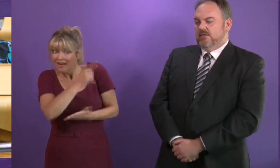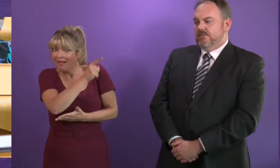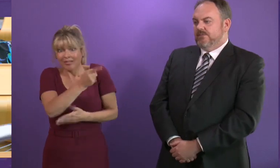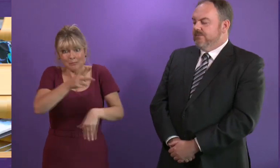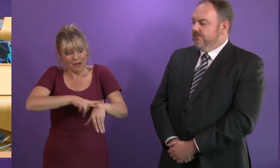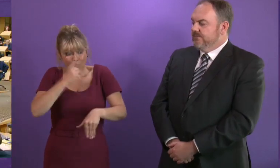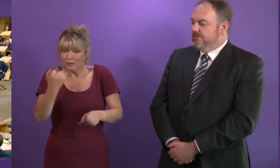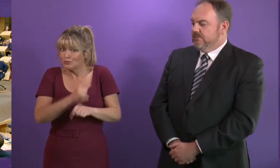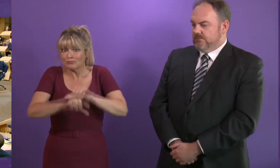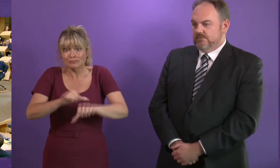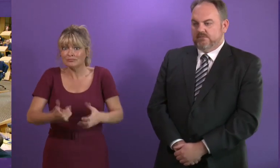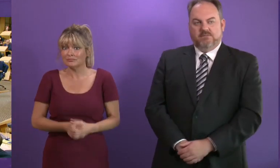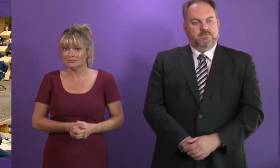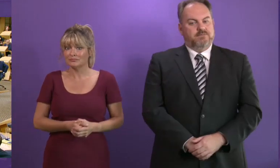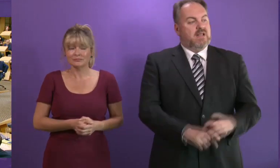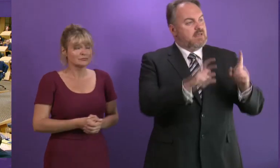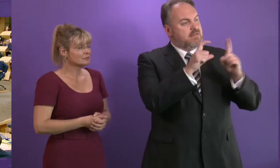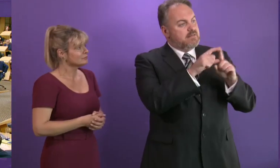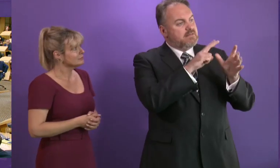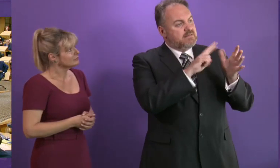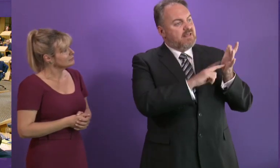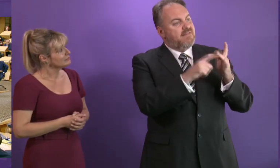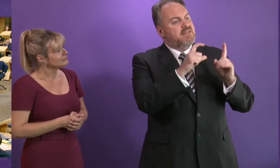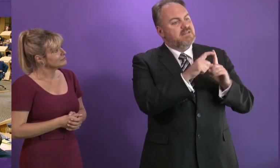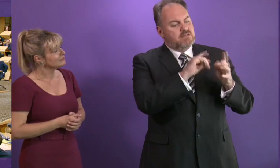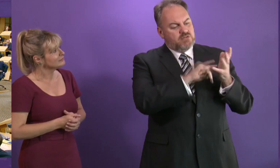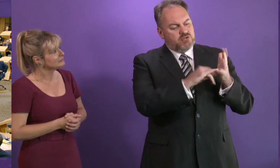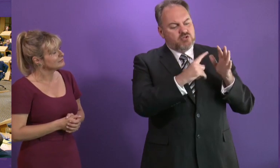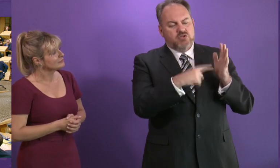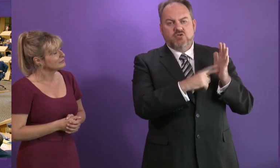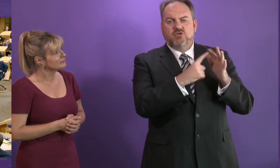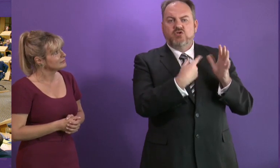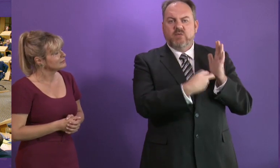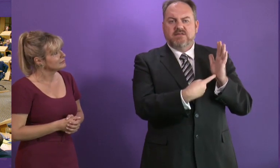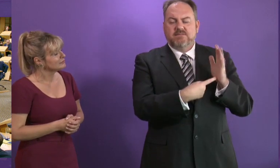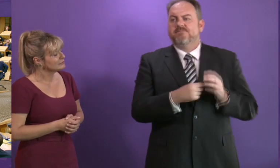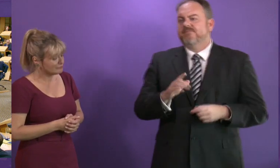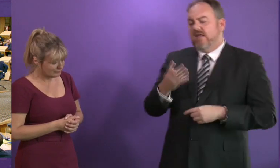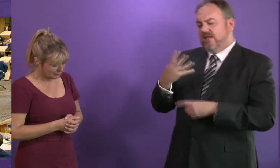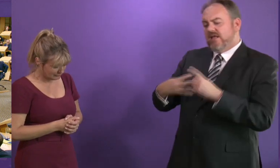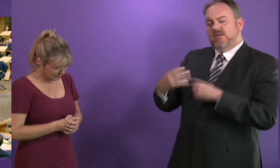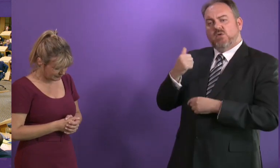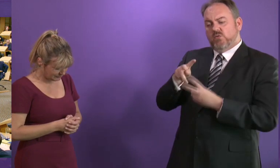David Stewart (Highlands and Islands) (Lab): Nine years ago, two young constituents died as a result of drug driving. Since then, I